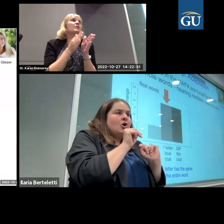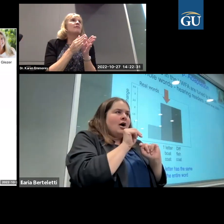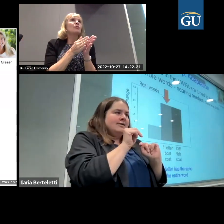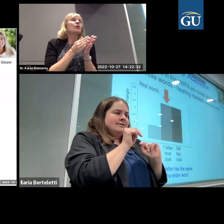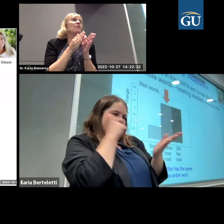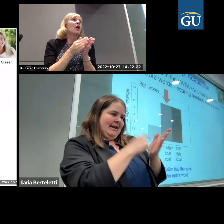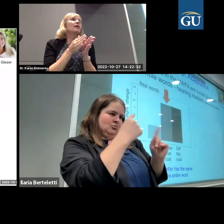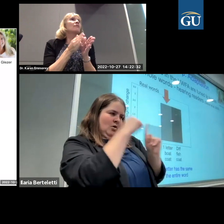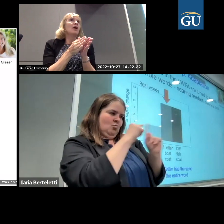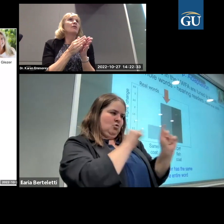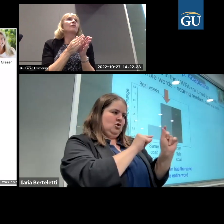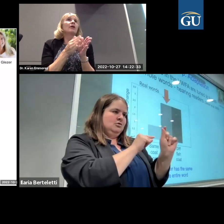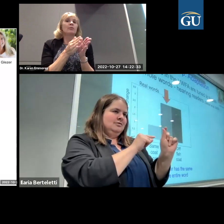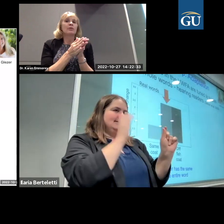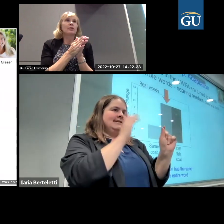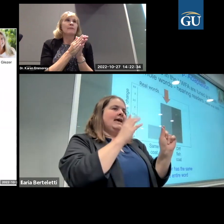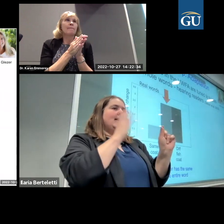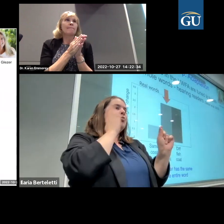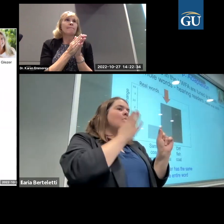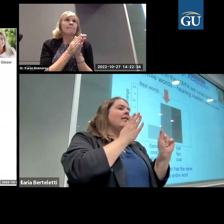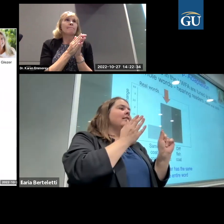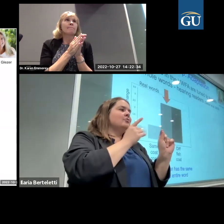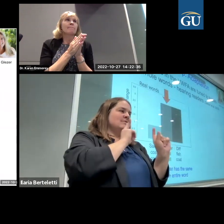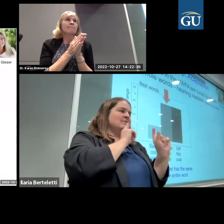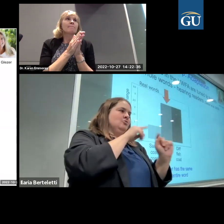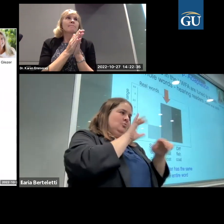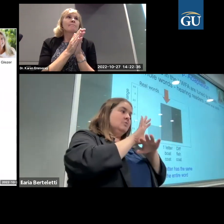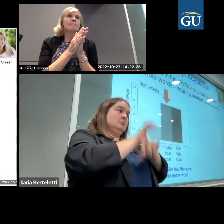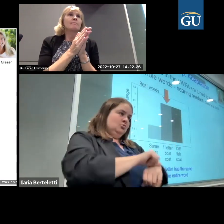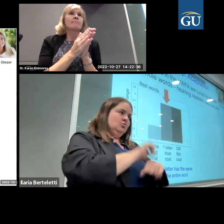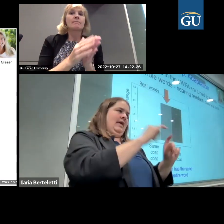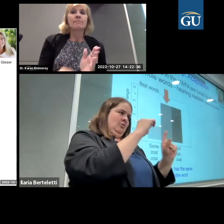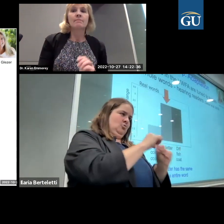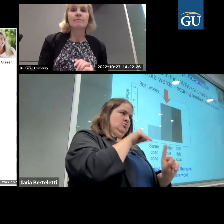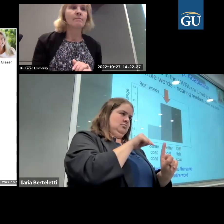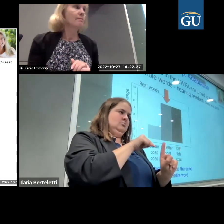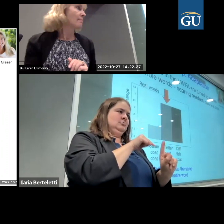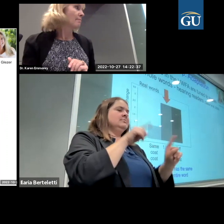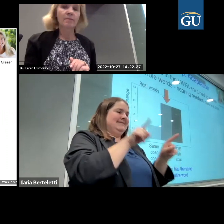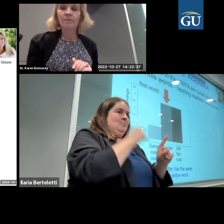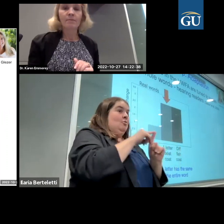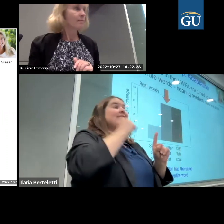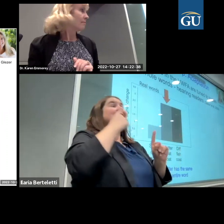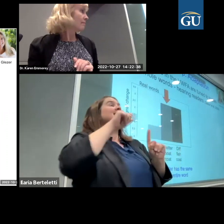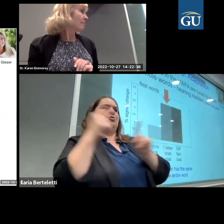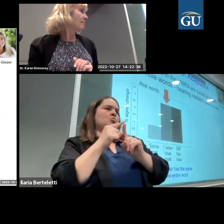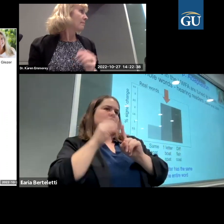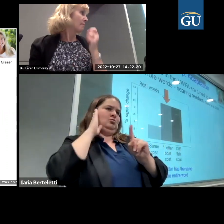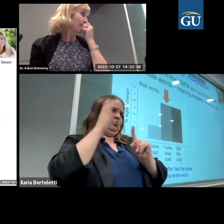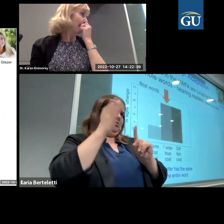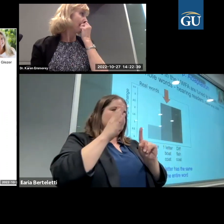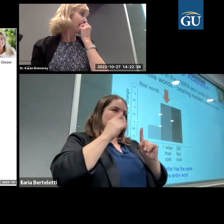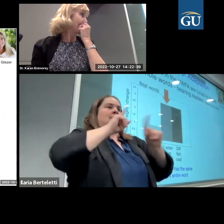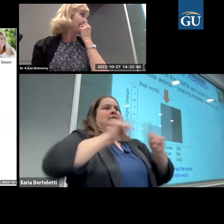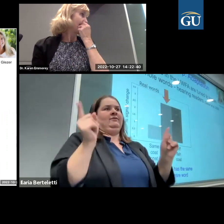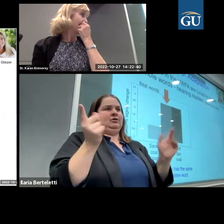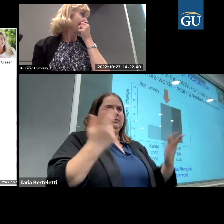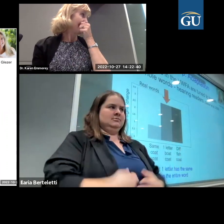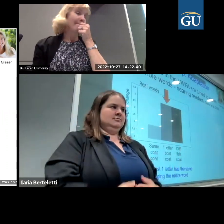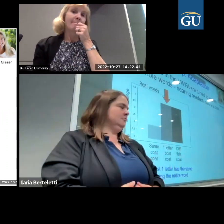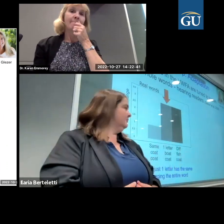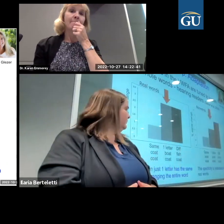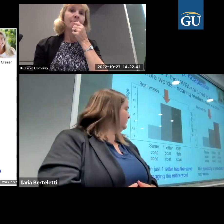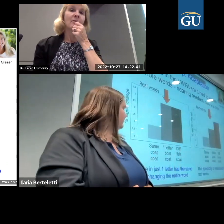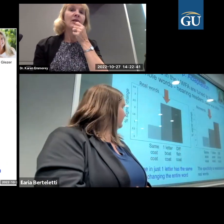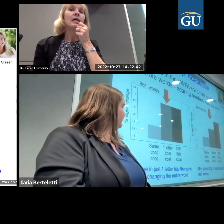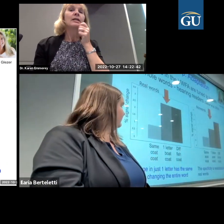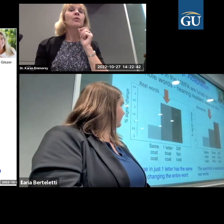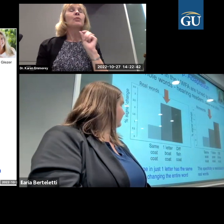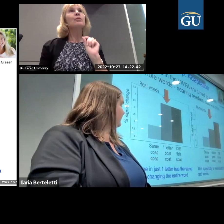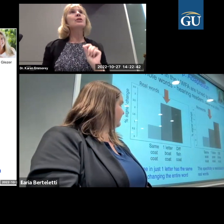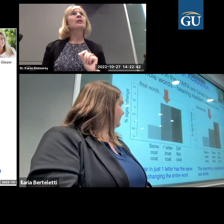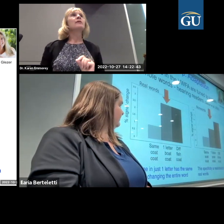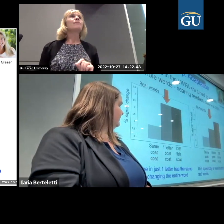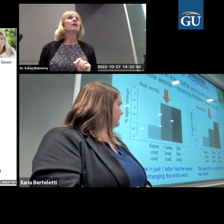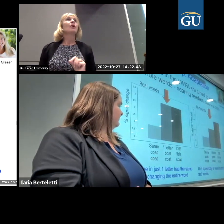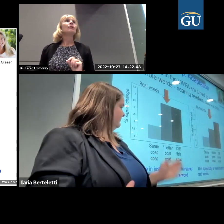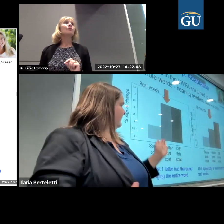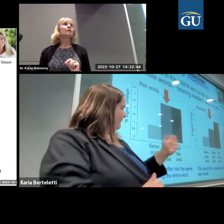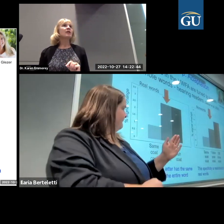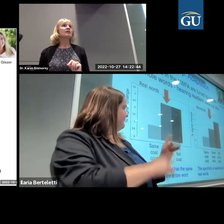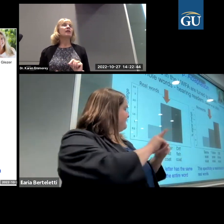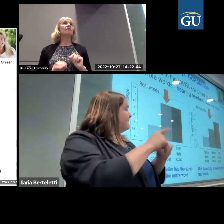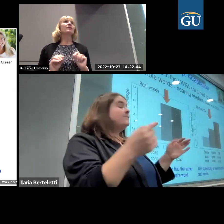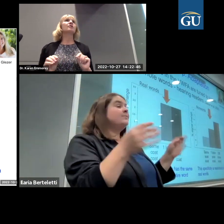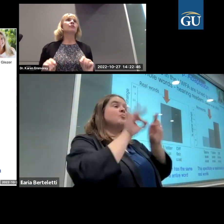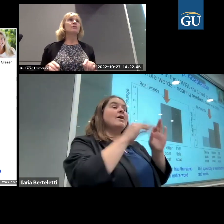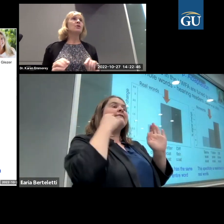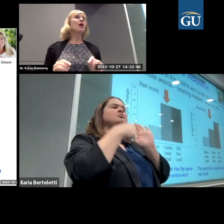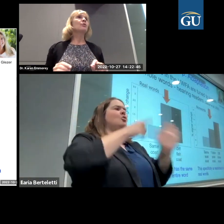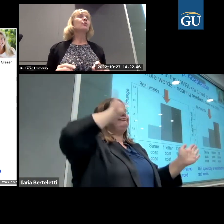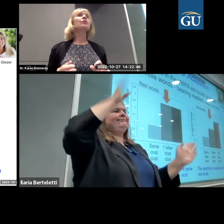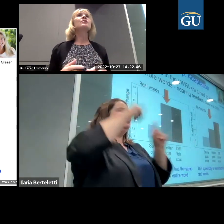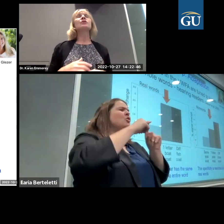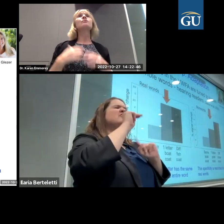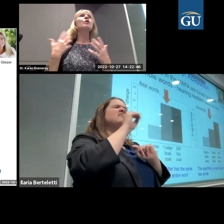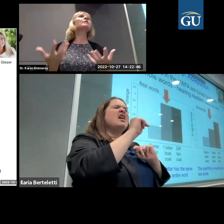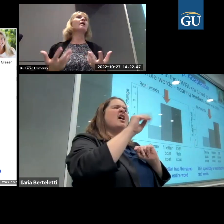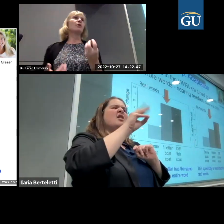Now, crucially when you present invented words non words that you don't have representations in your brain because they're not words. They're pseudo words right? You can look at You can use the same paradigm, but you don't see the fine, the same pattern.